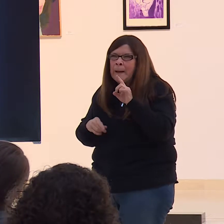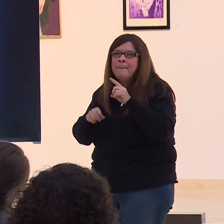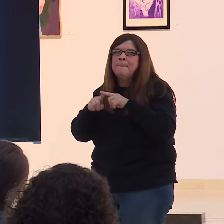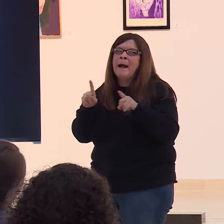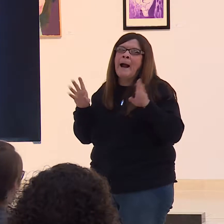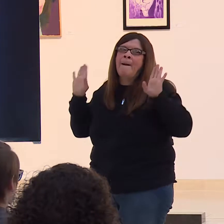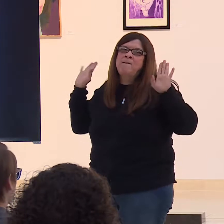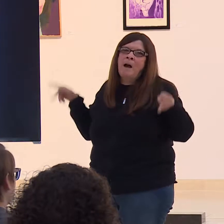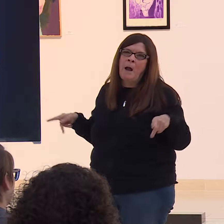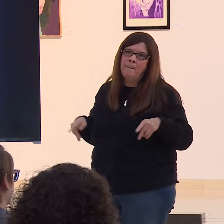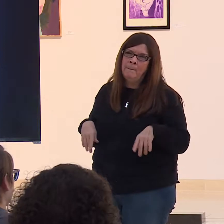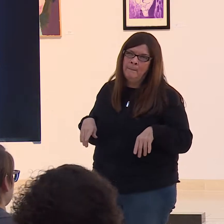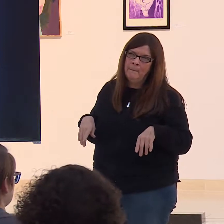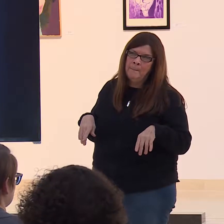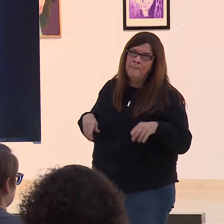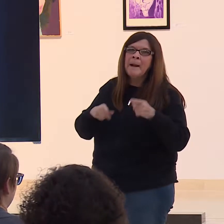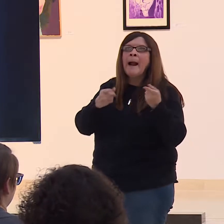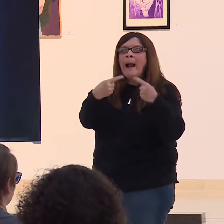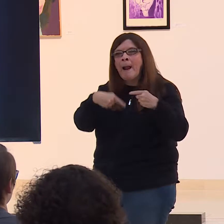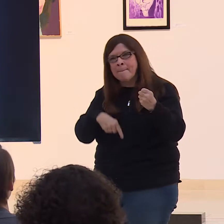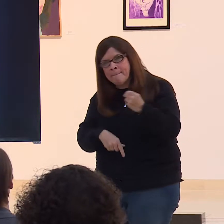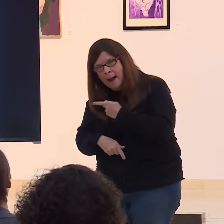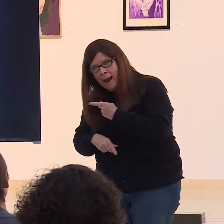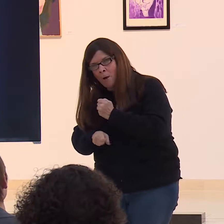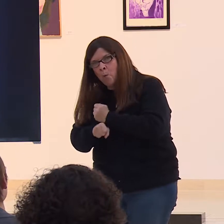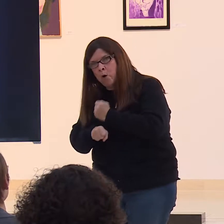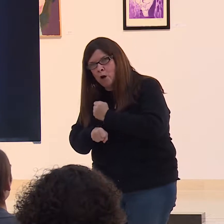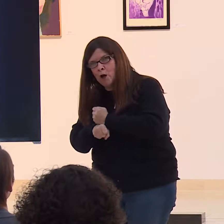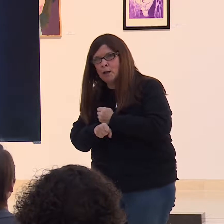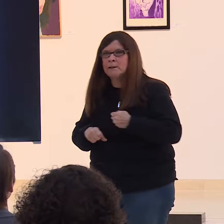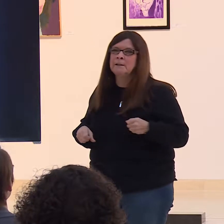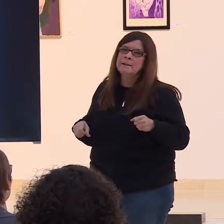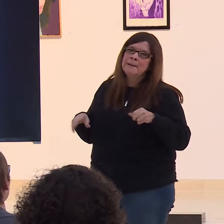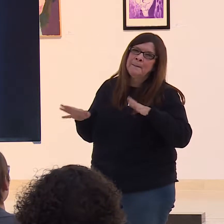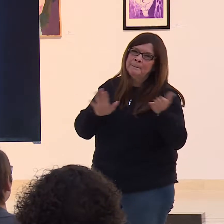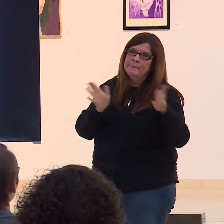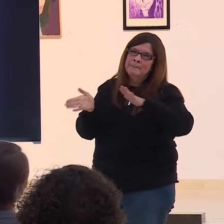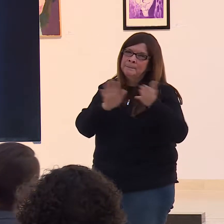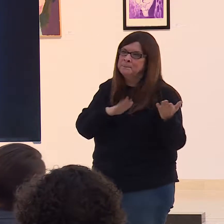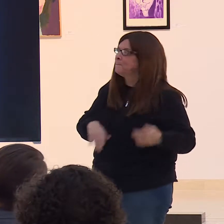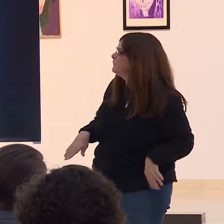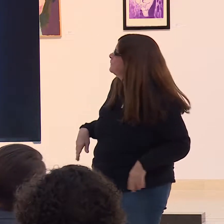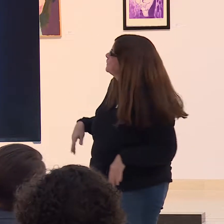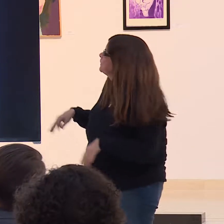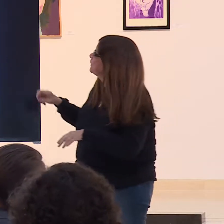There were a few who were able to do that, but most started, gave up for a while,